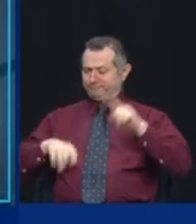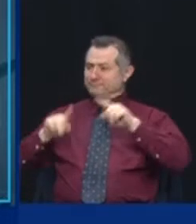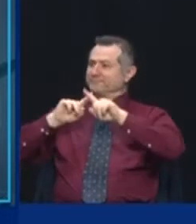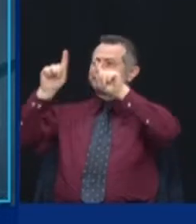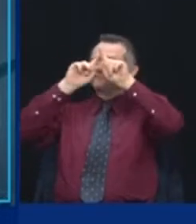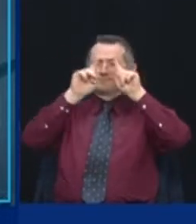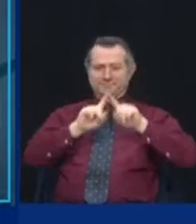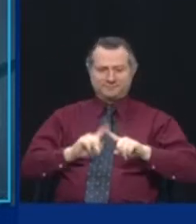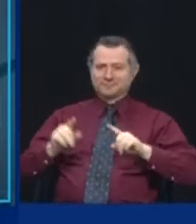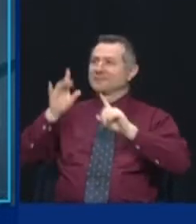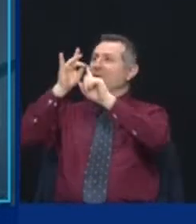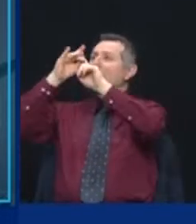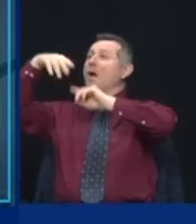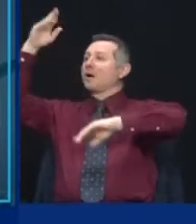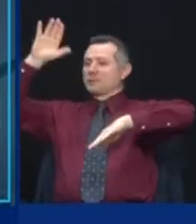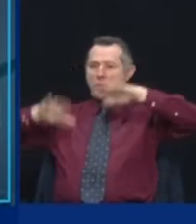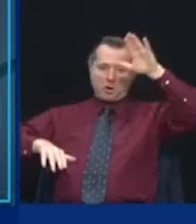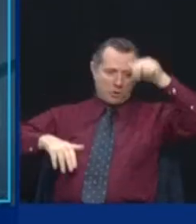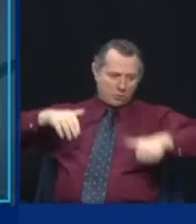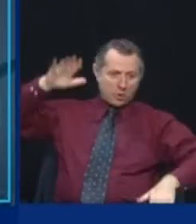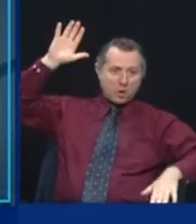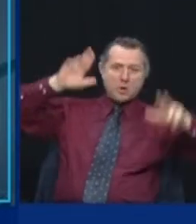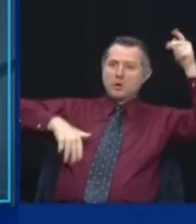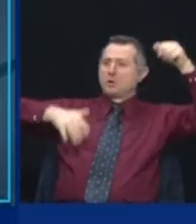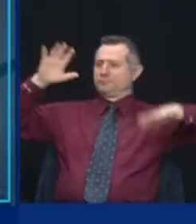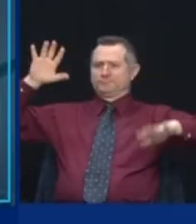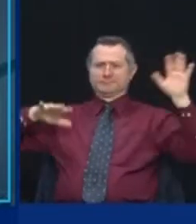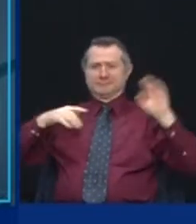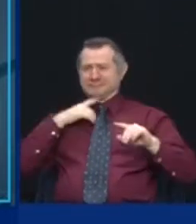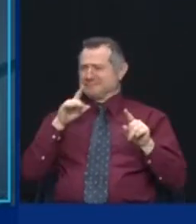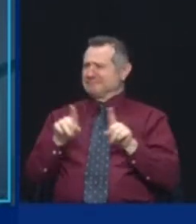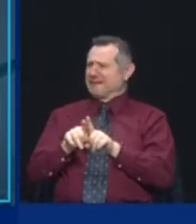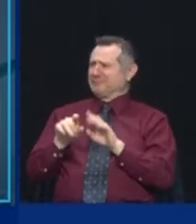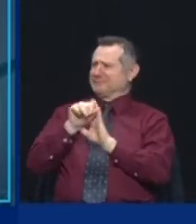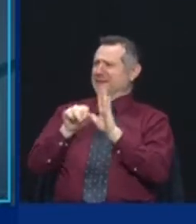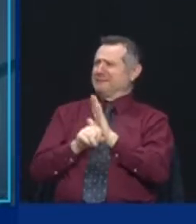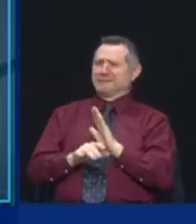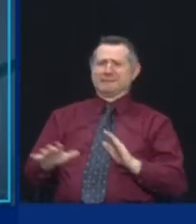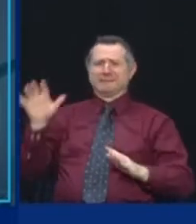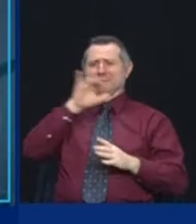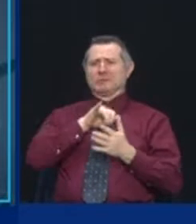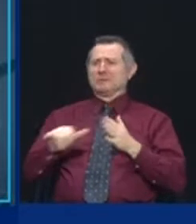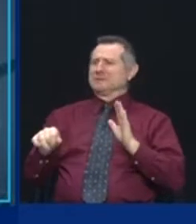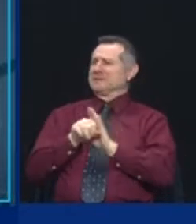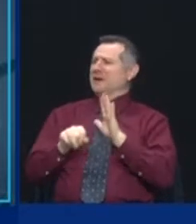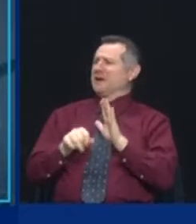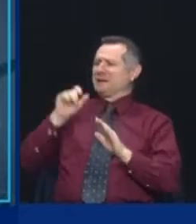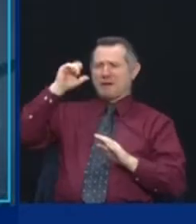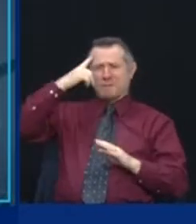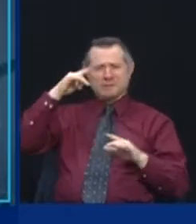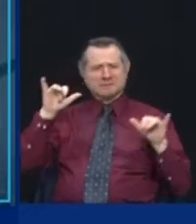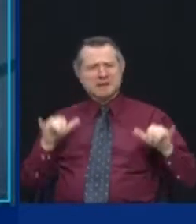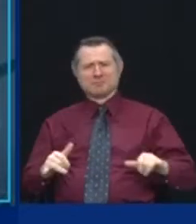BUT I WANT PEOPLE TO ASK THEMSELVES WHY IS THERE A VARIANCE IN POSITIVITY ACROSS